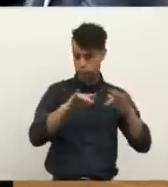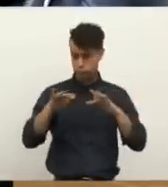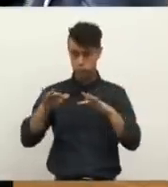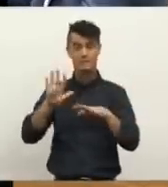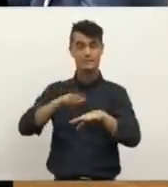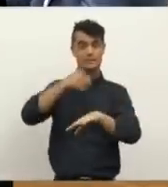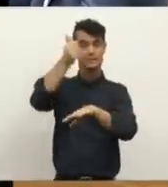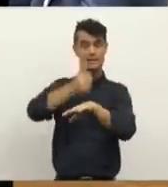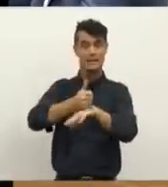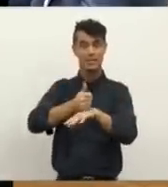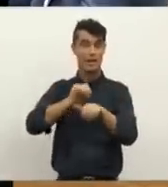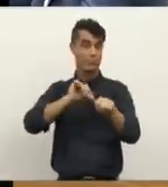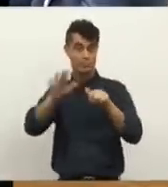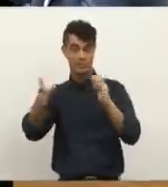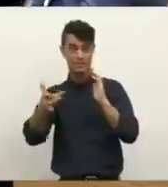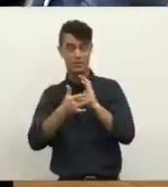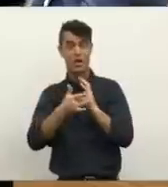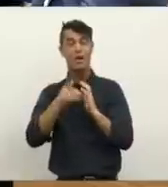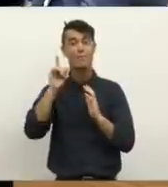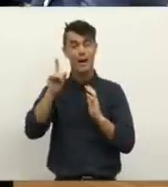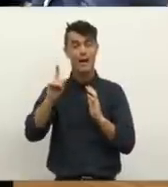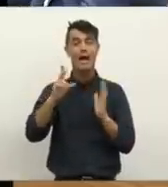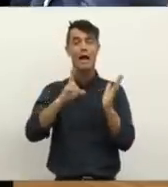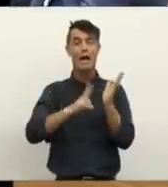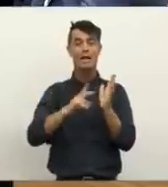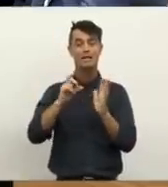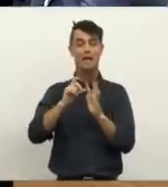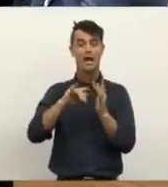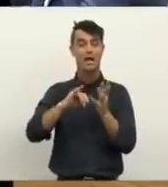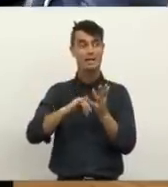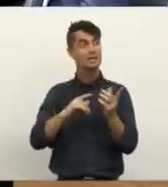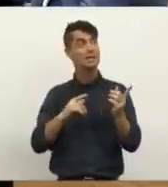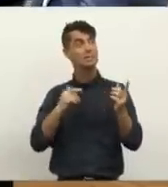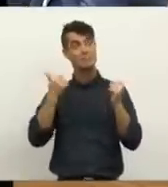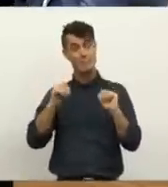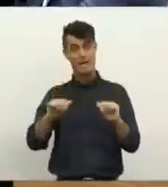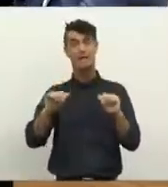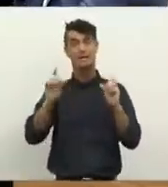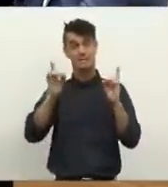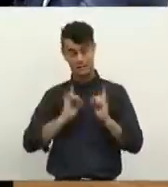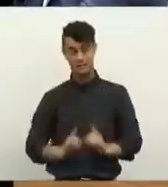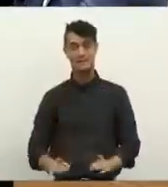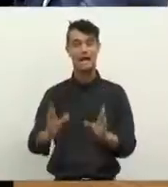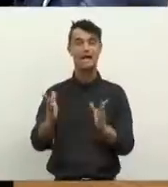it was only when the NDIS came in that you were able to get enough support in terms of moving out from the parents